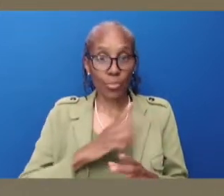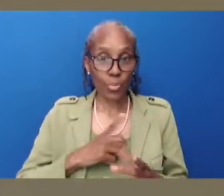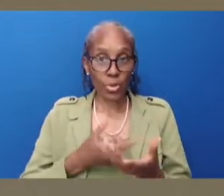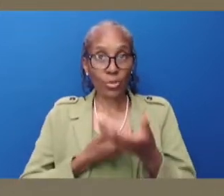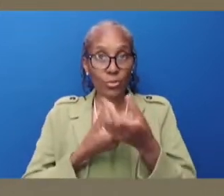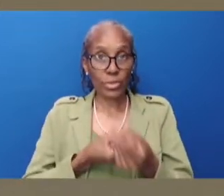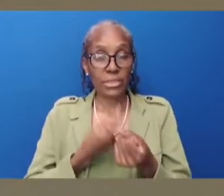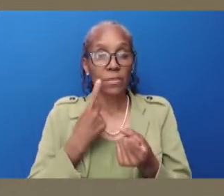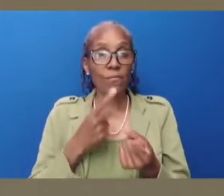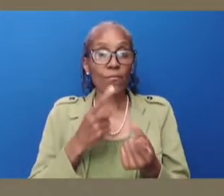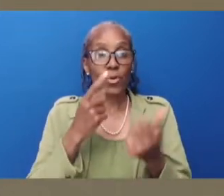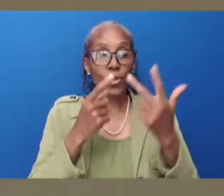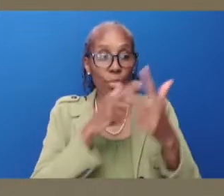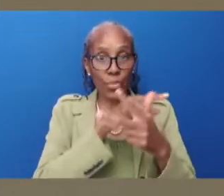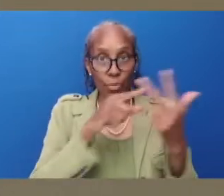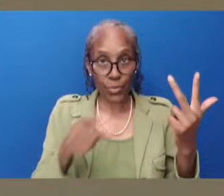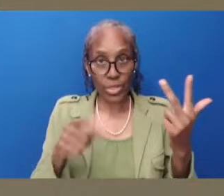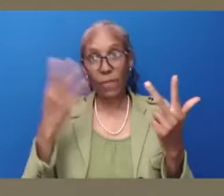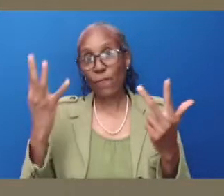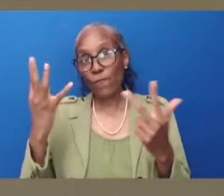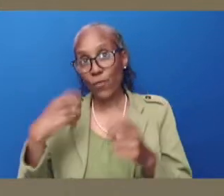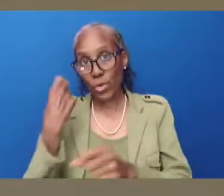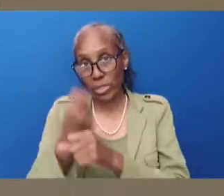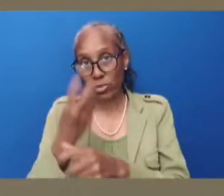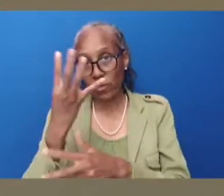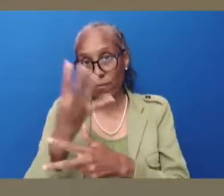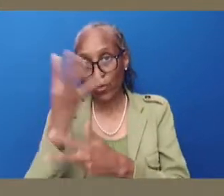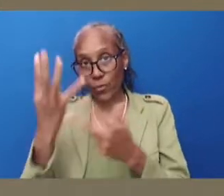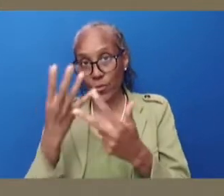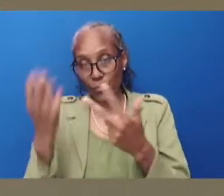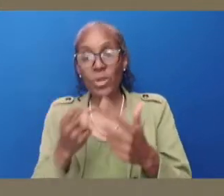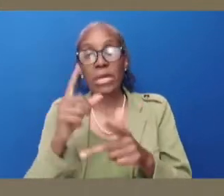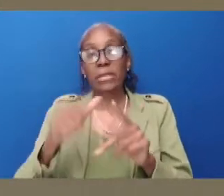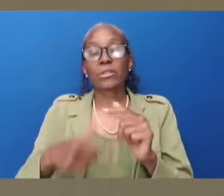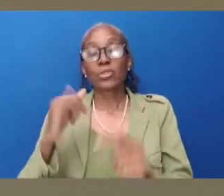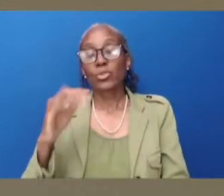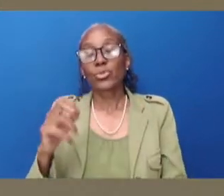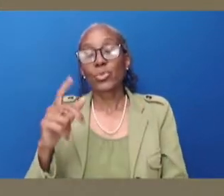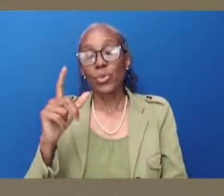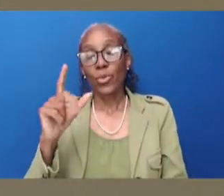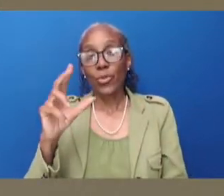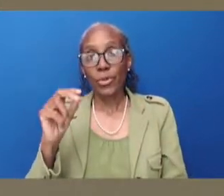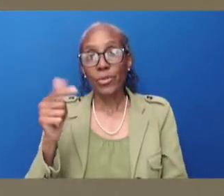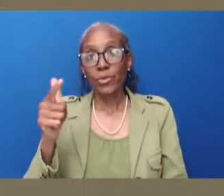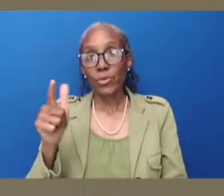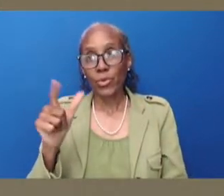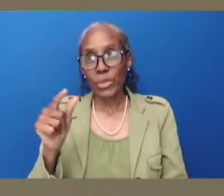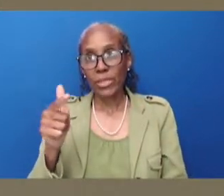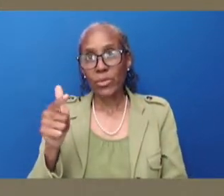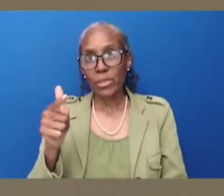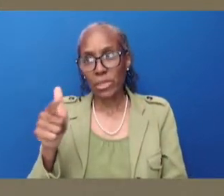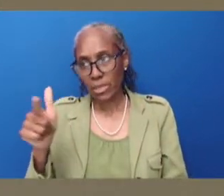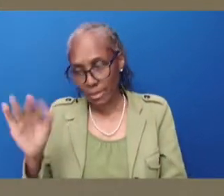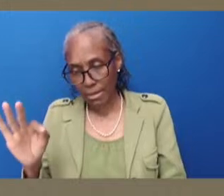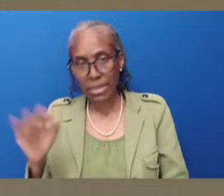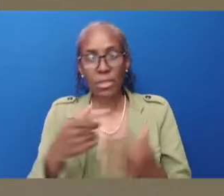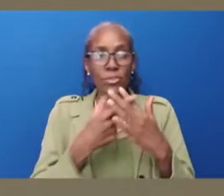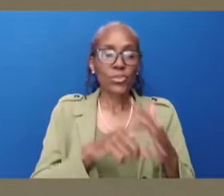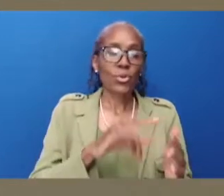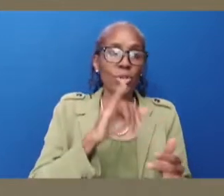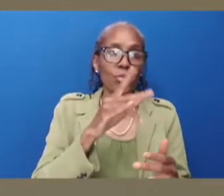REAPPOINTMENT OF MEMBERS OF THE